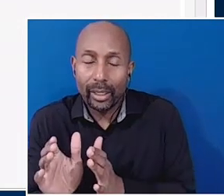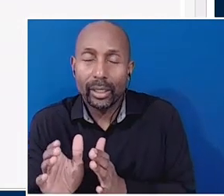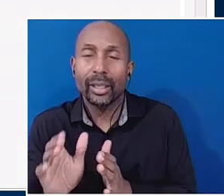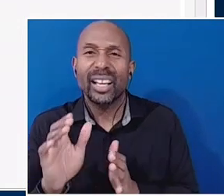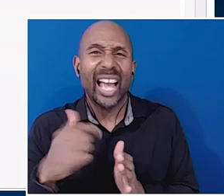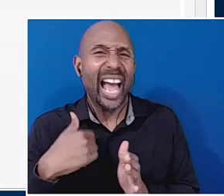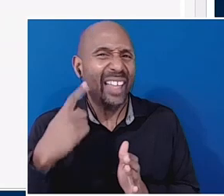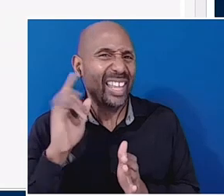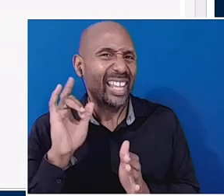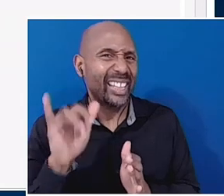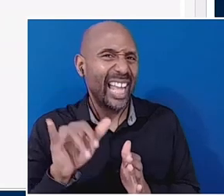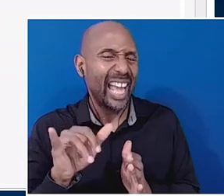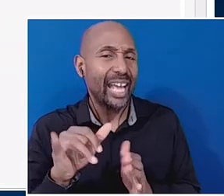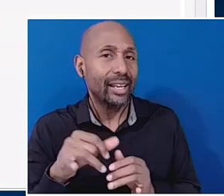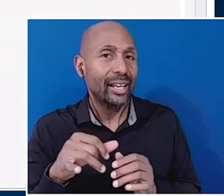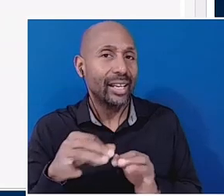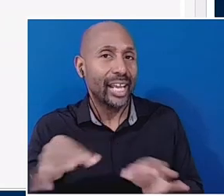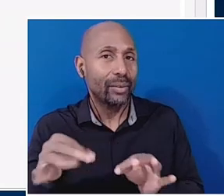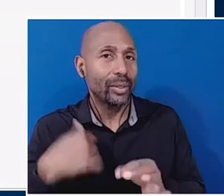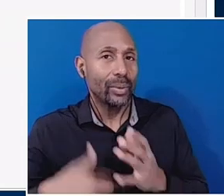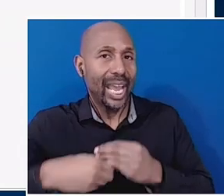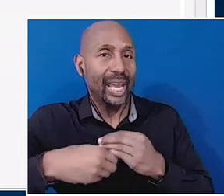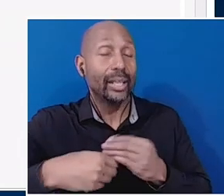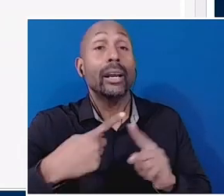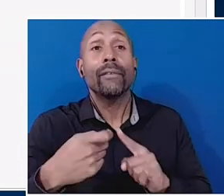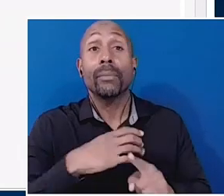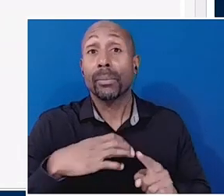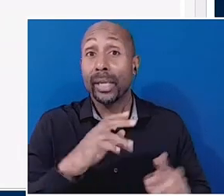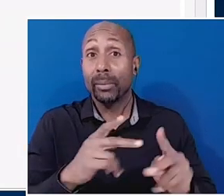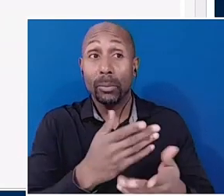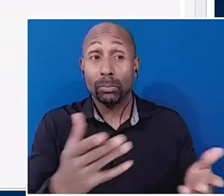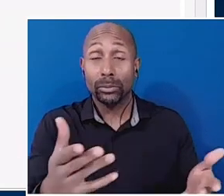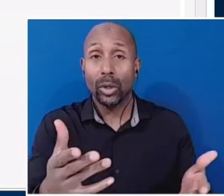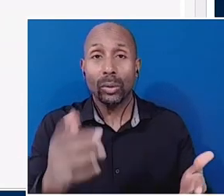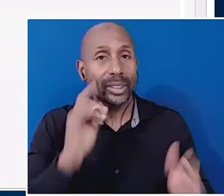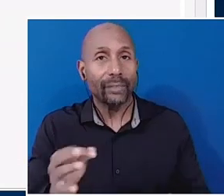So we would definitely like some feedback